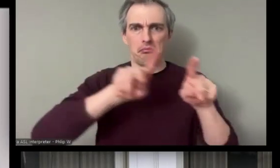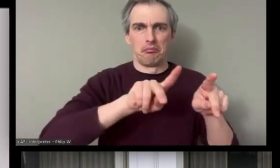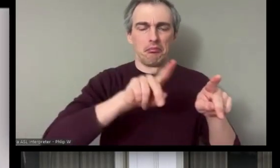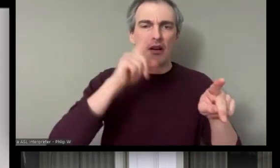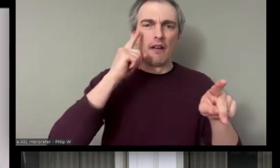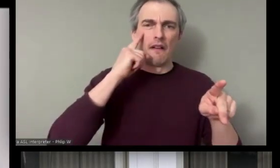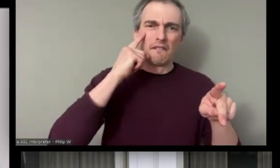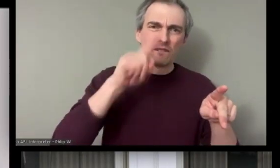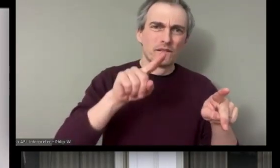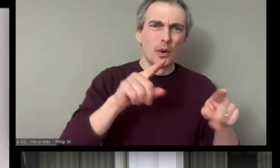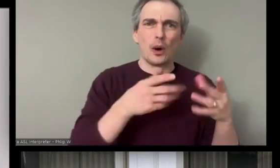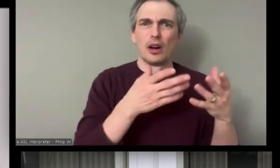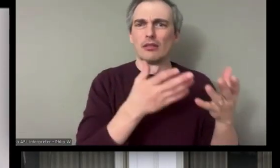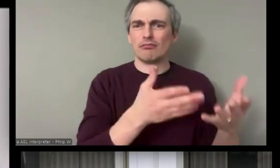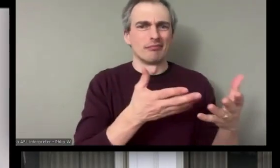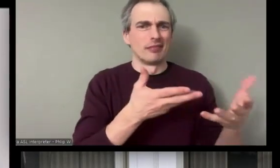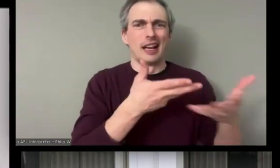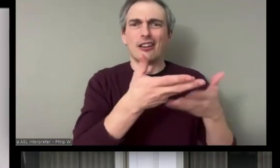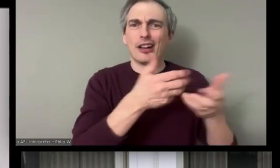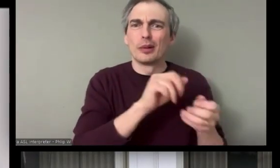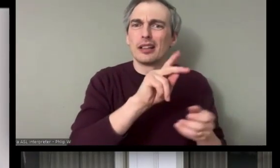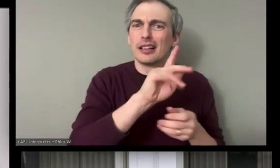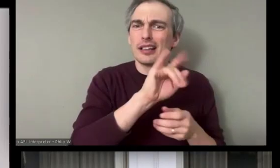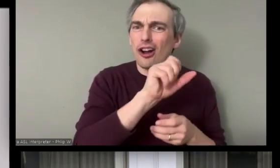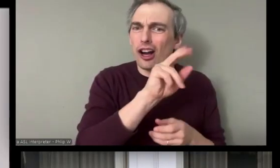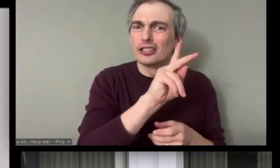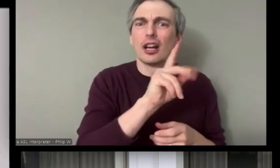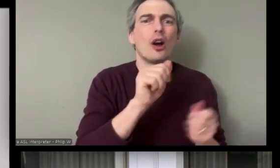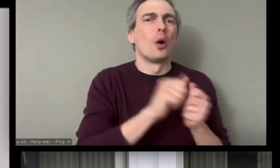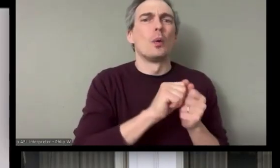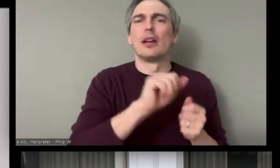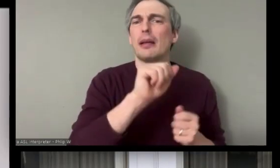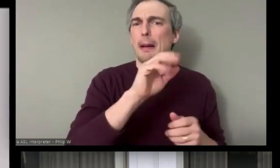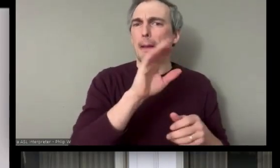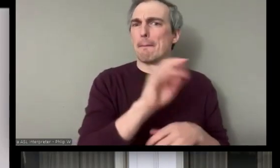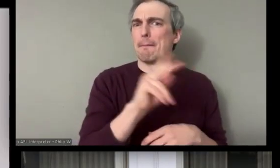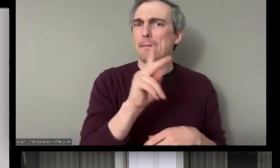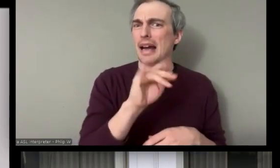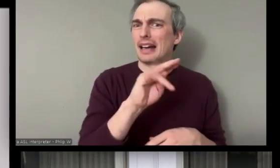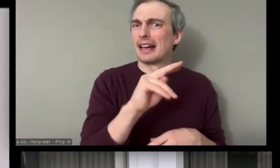banking ATMs, these can apply in an interesting way into virtual reality.